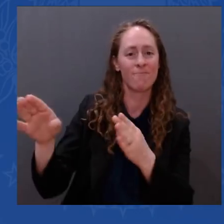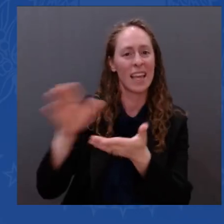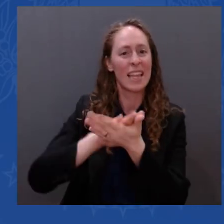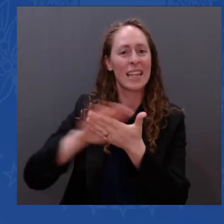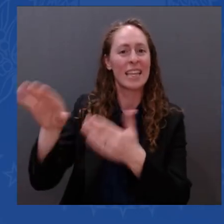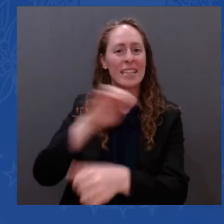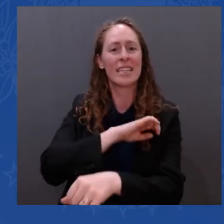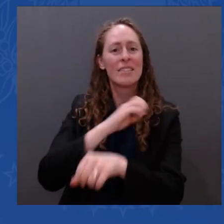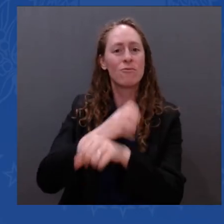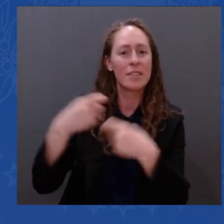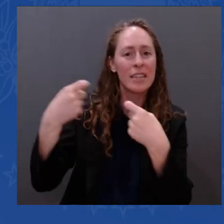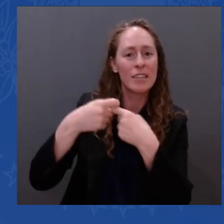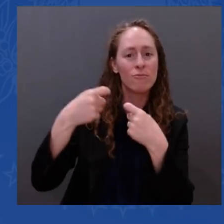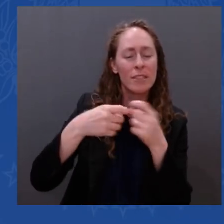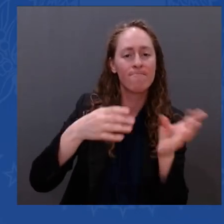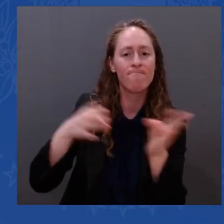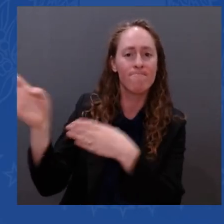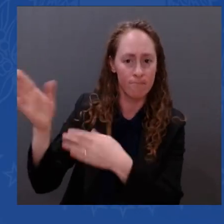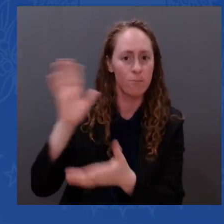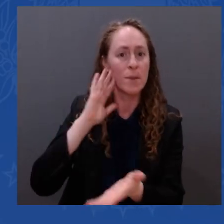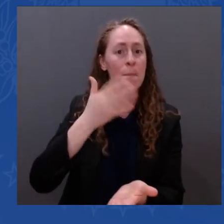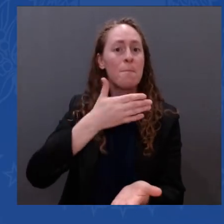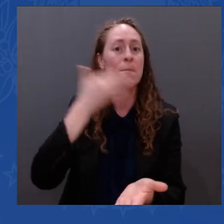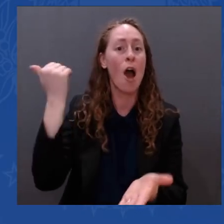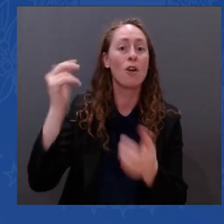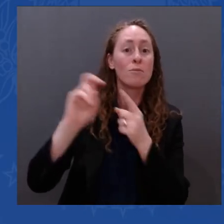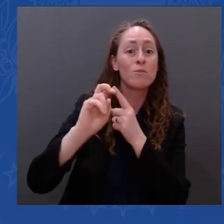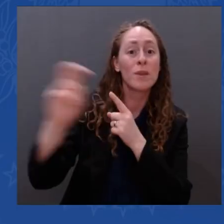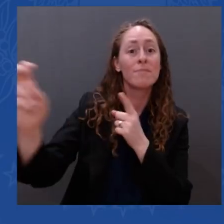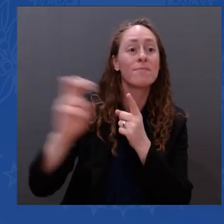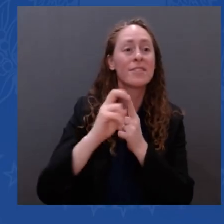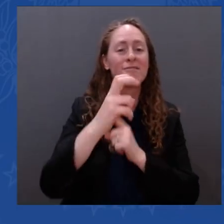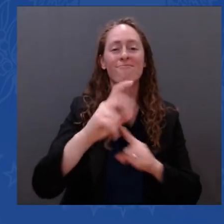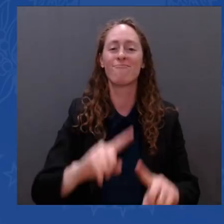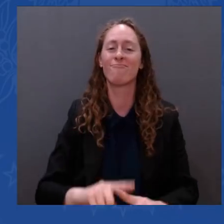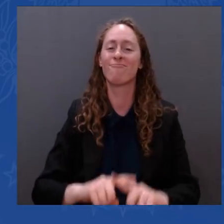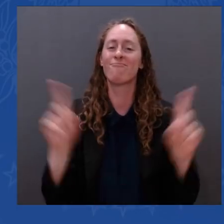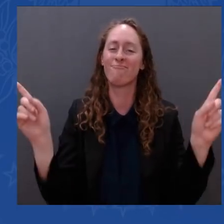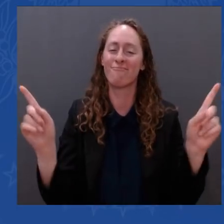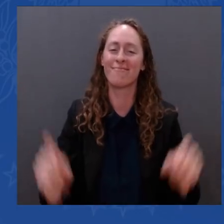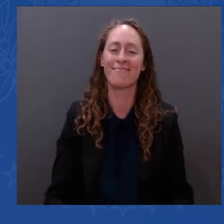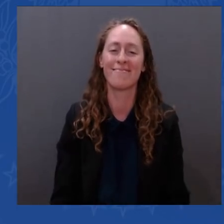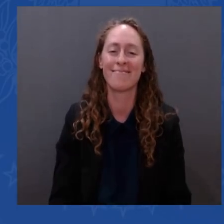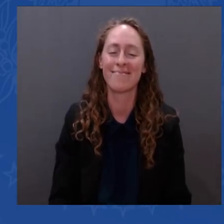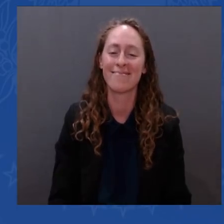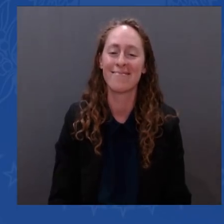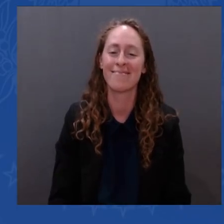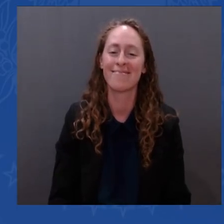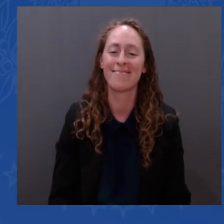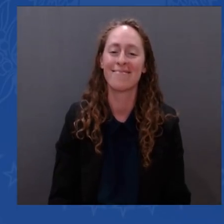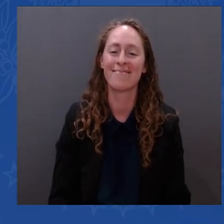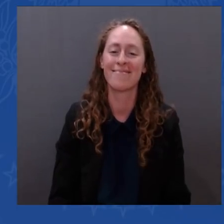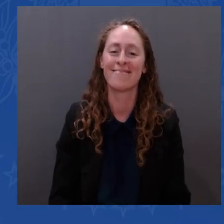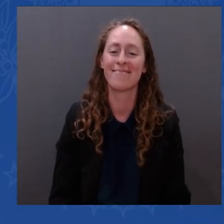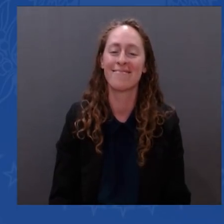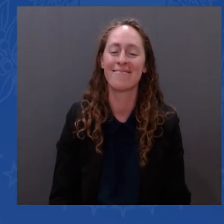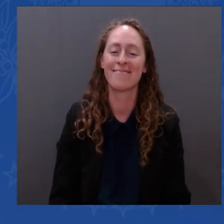boost fuel economy standards for those continuing to operate on gasoline. And last year, standing together with the CEOs